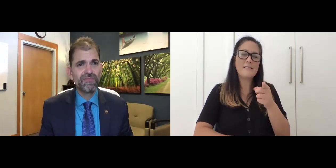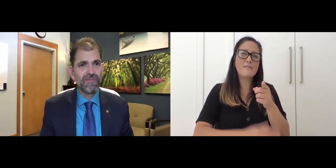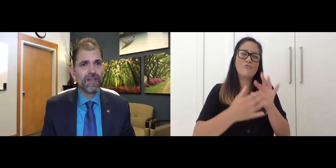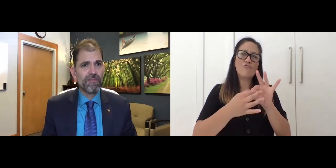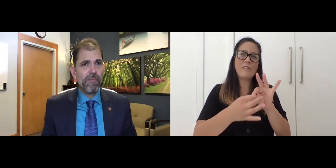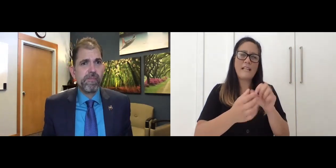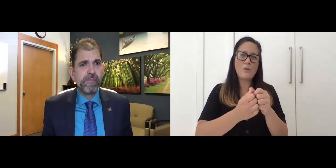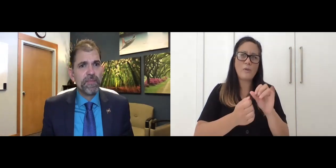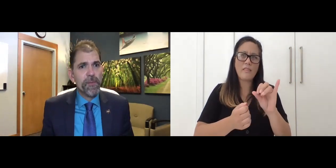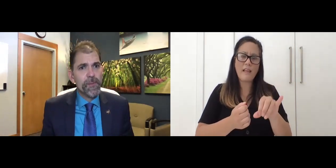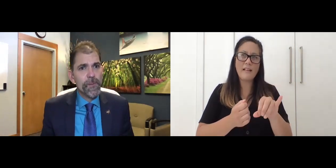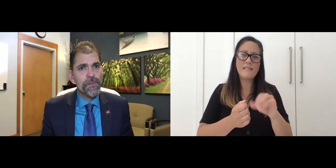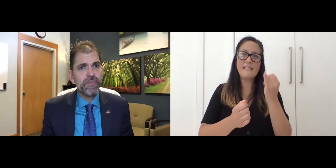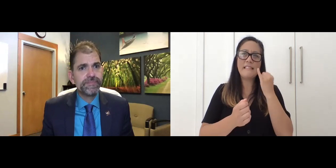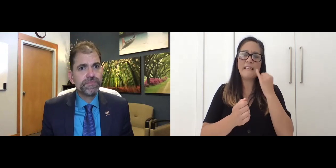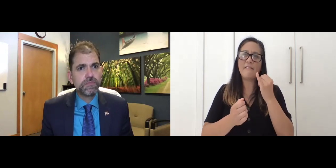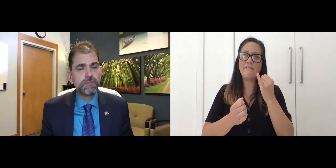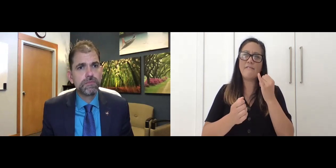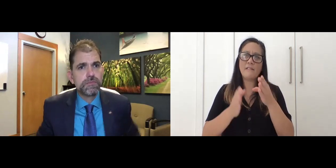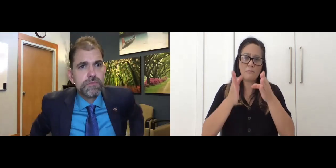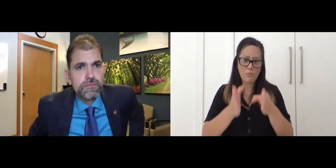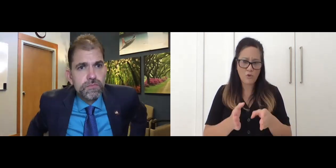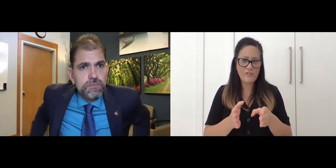So I'm fascinated with that.